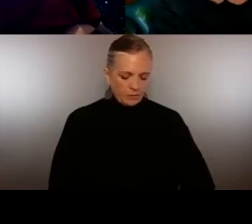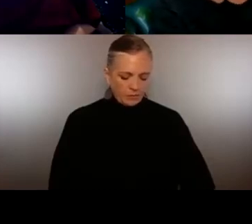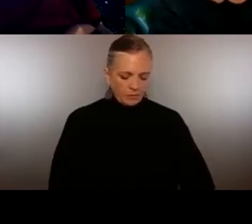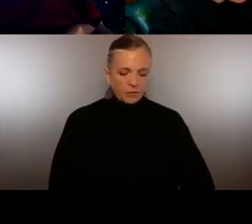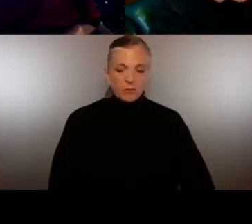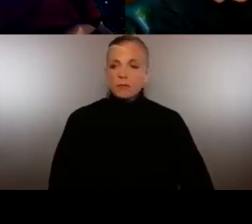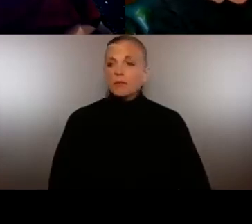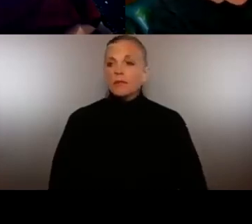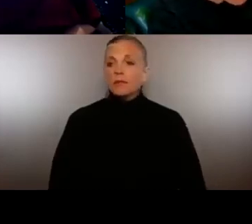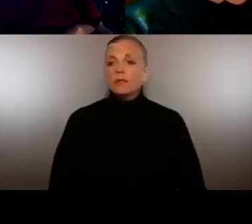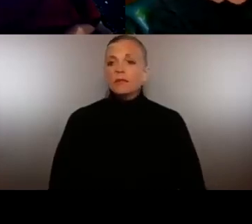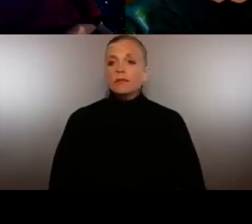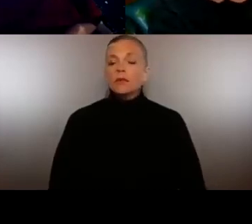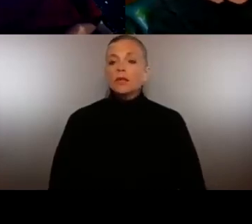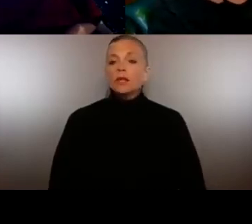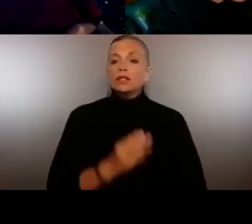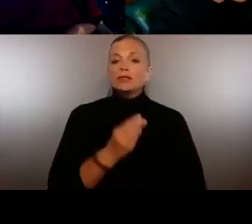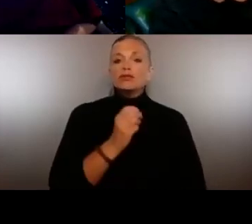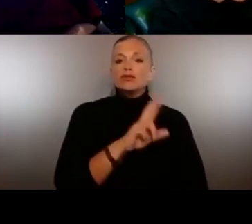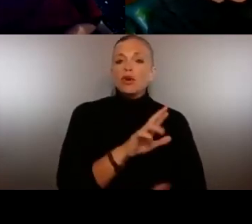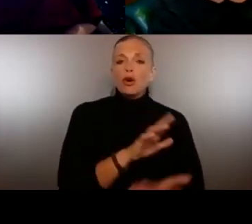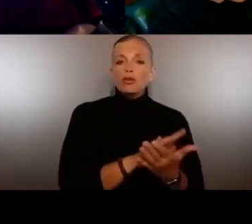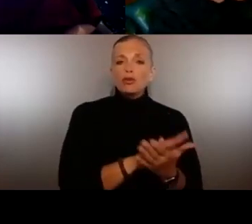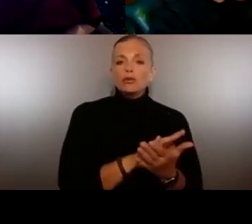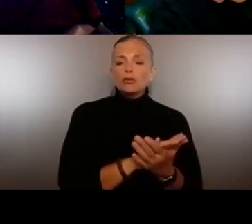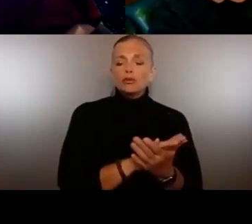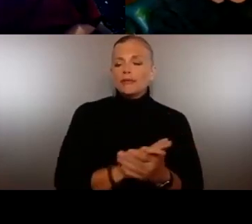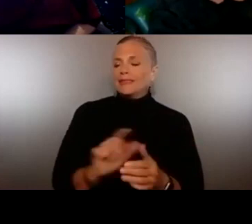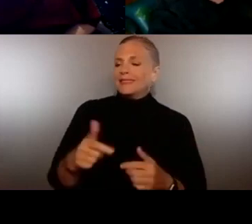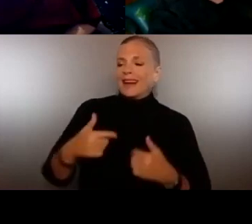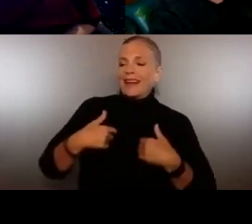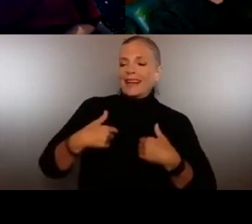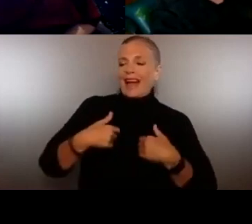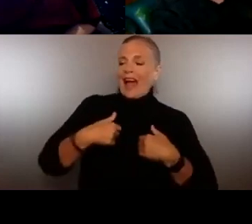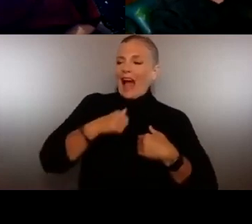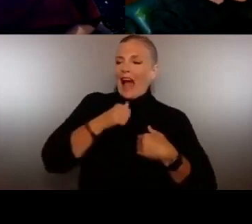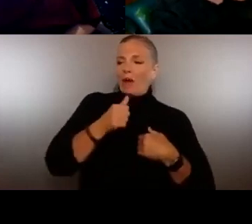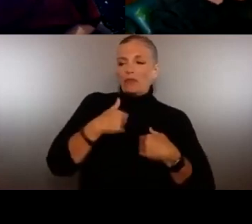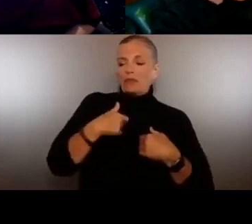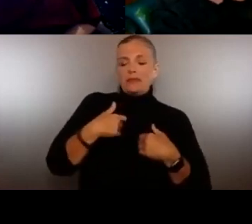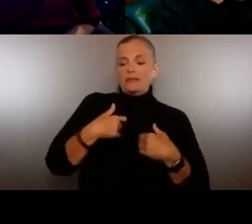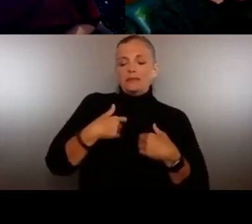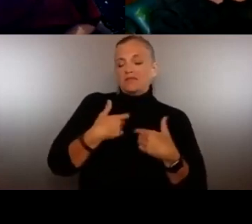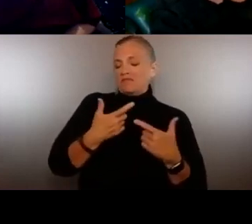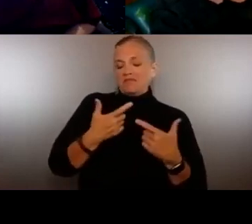OK. I wouldn't necessarily do that, but depends on the school.